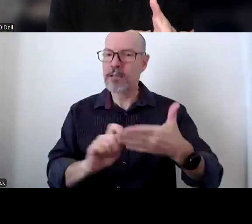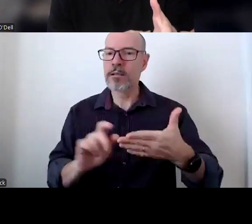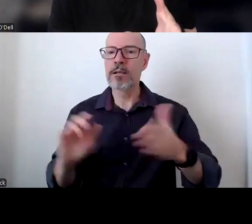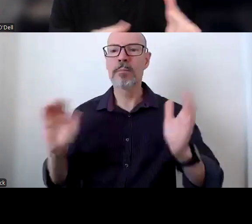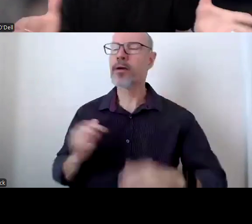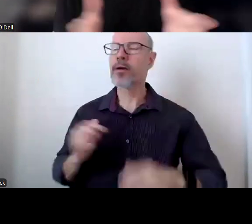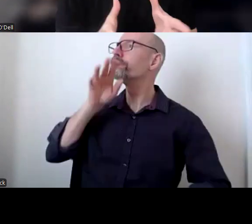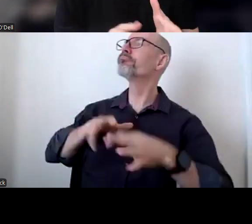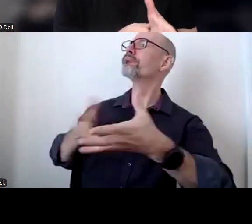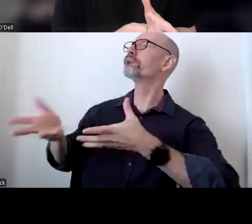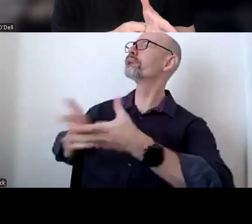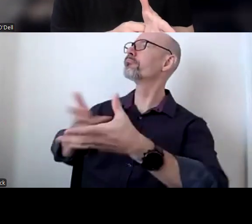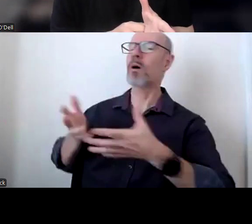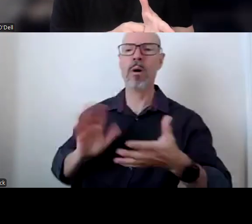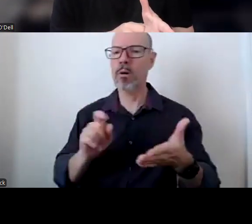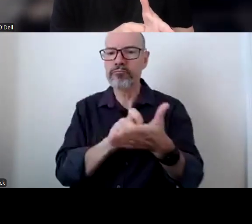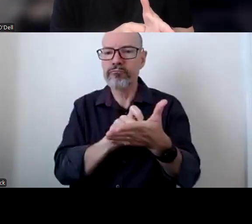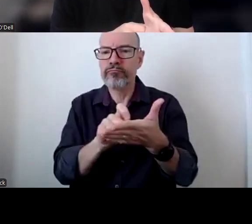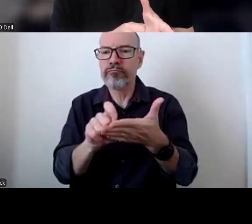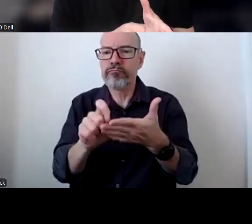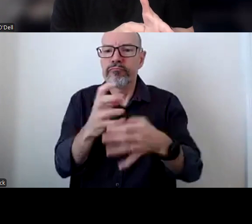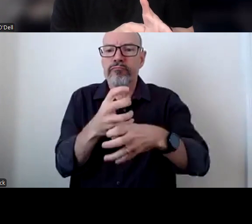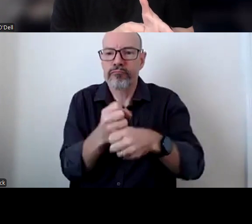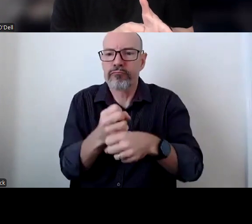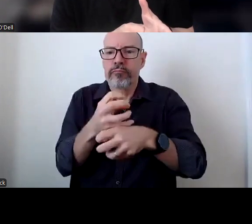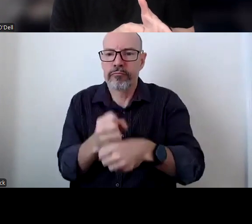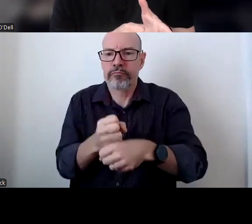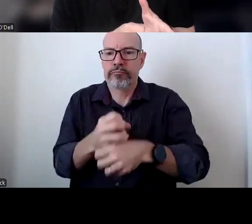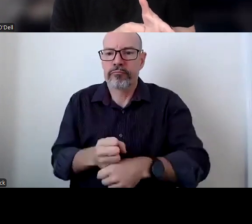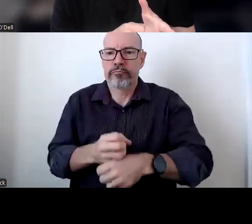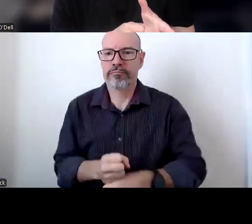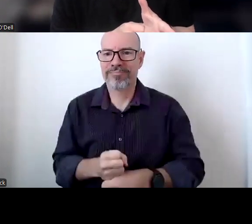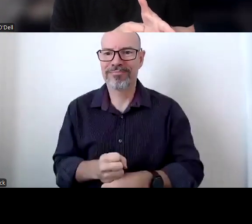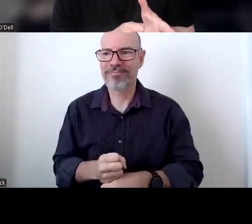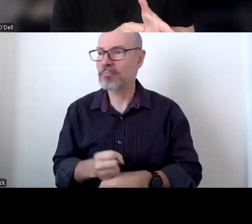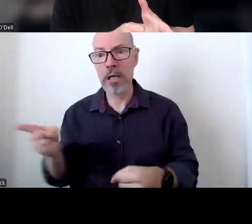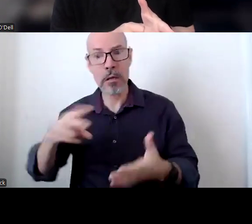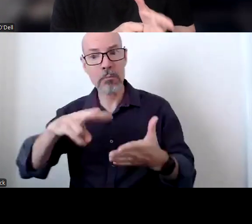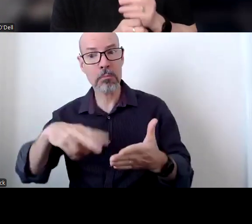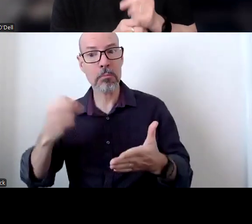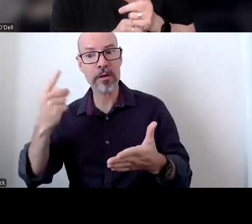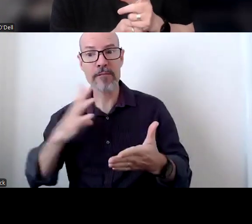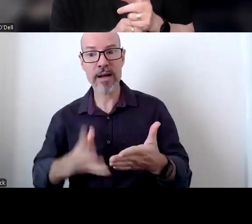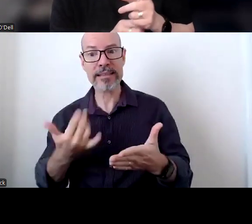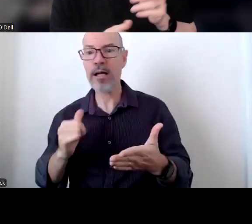communication as you would in a You're going to be much shorter in written communication, which is not really an equivalent